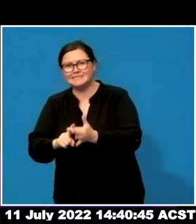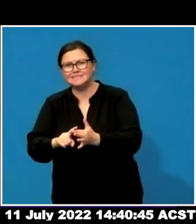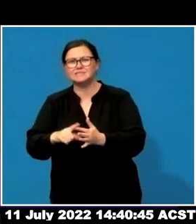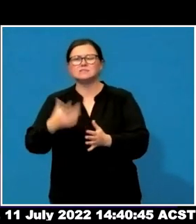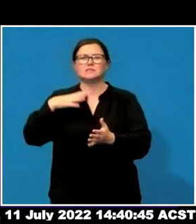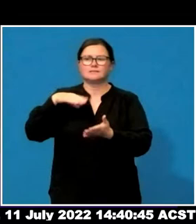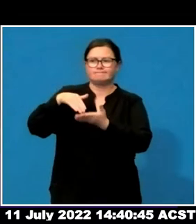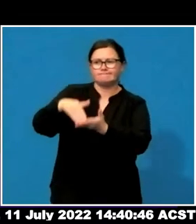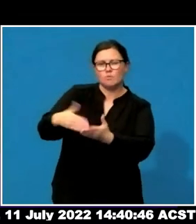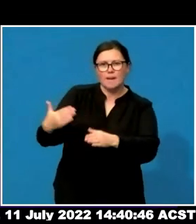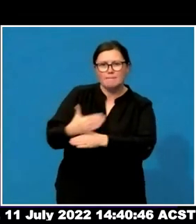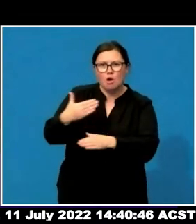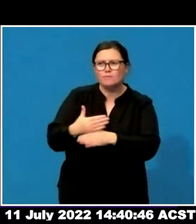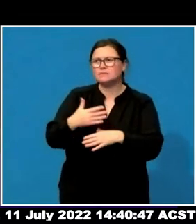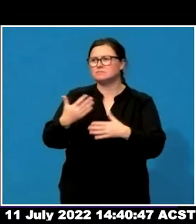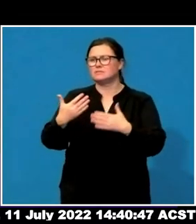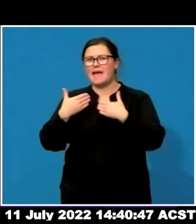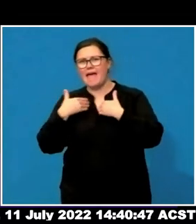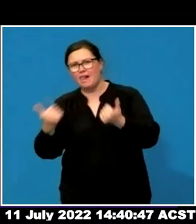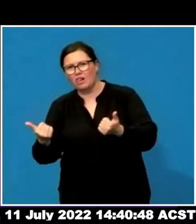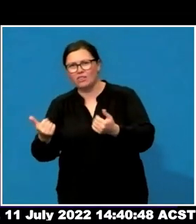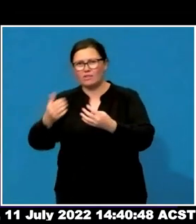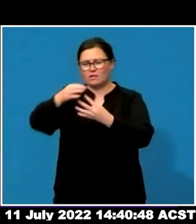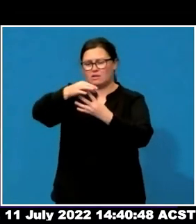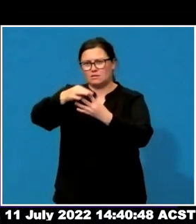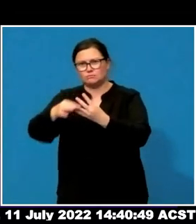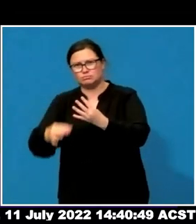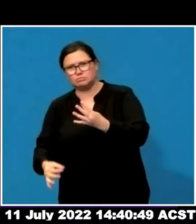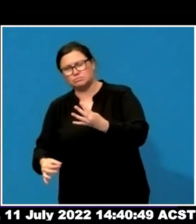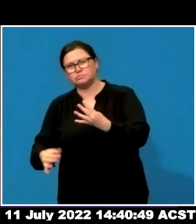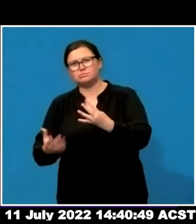All of those things that we know are so important for families just generally